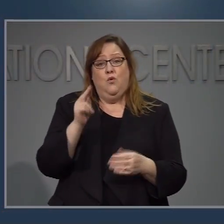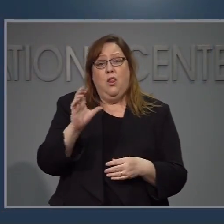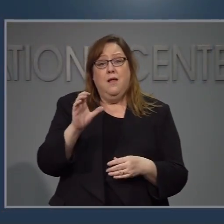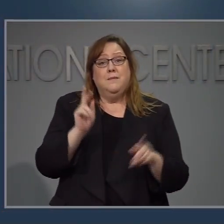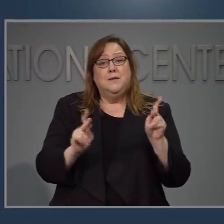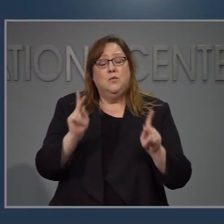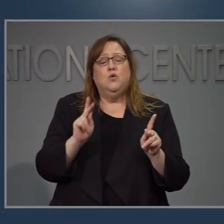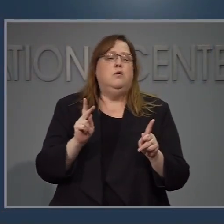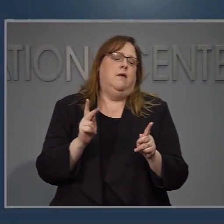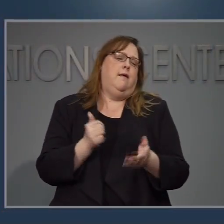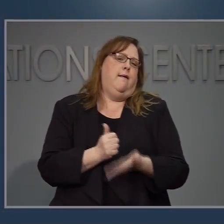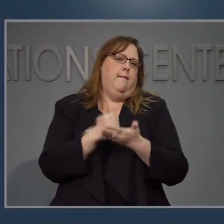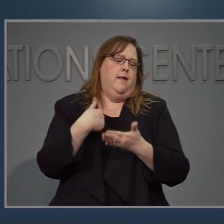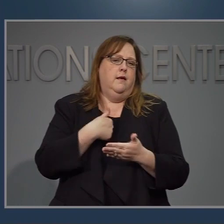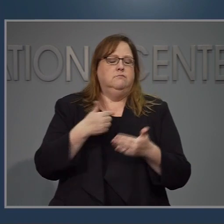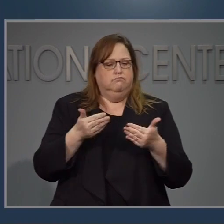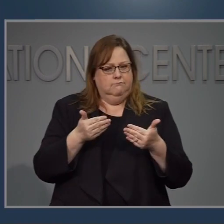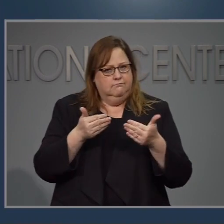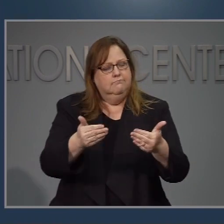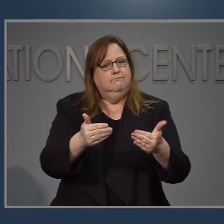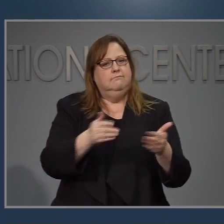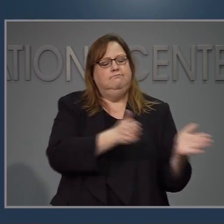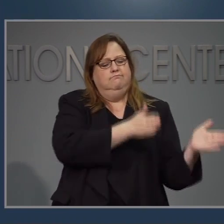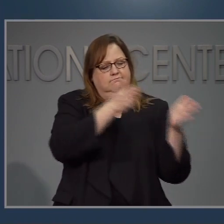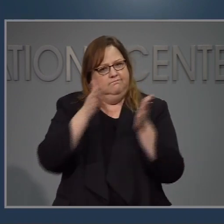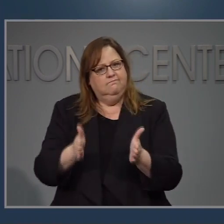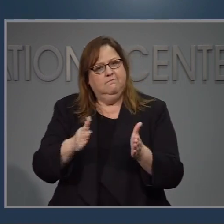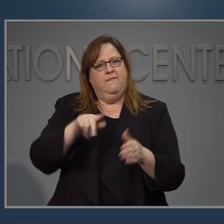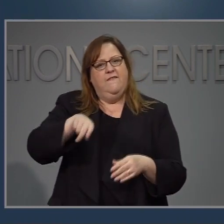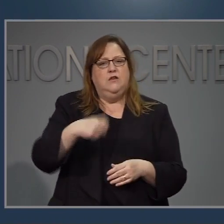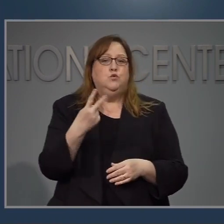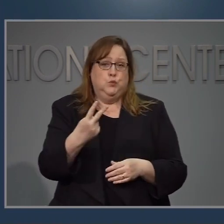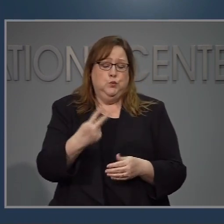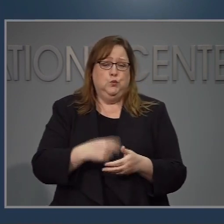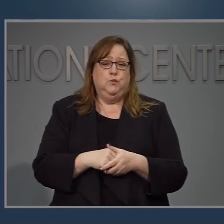FORWARD RESPONSIBLY BASED ON SCIENCE AND DATA. YOUR LEADERSHIP AND THE COLLECTIVE EFFORTS OF NORTH CAROLINIANS